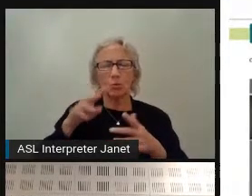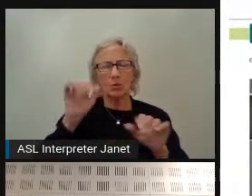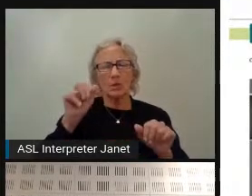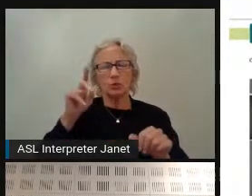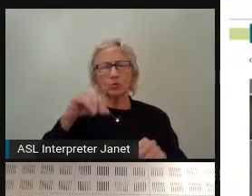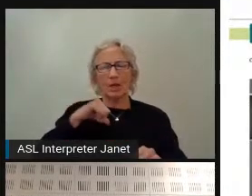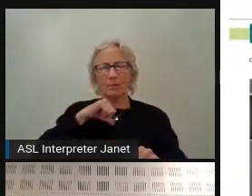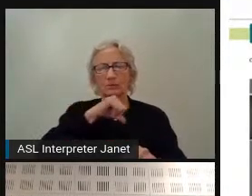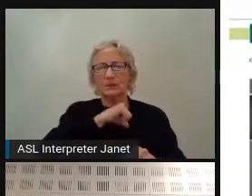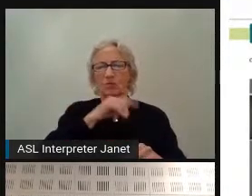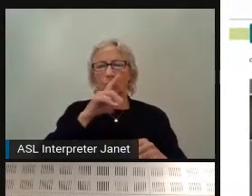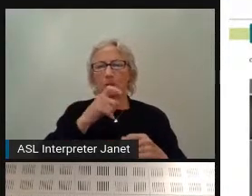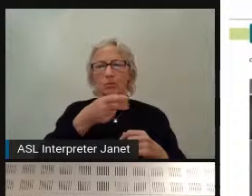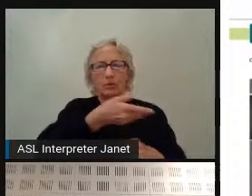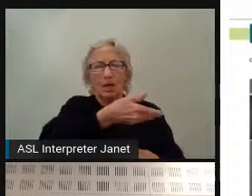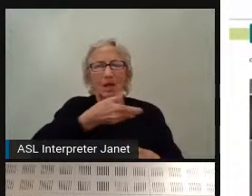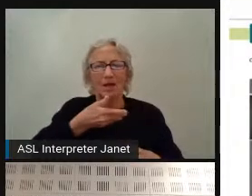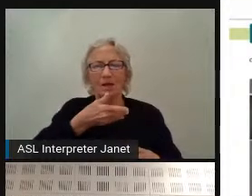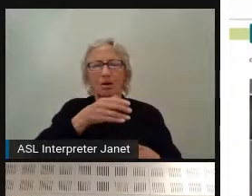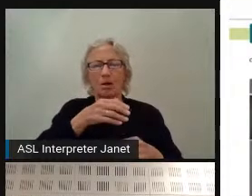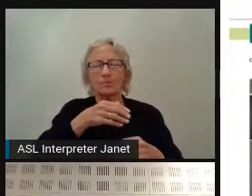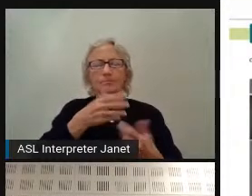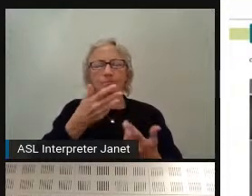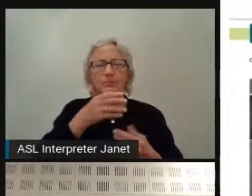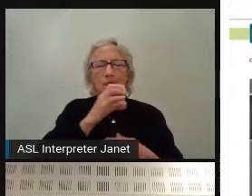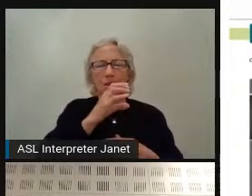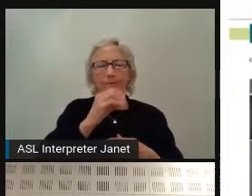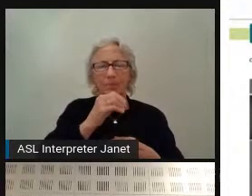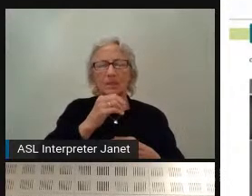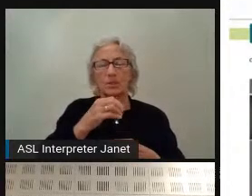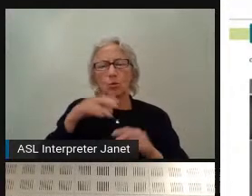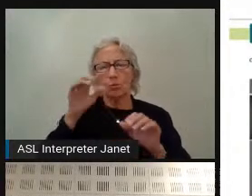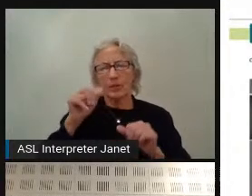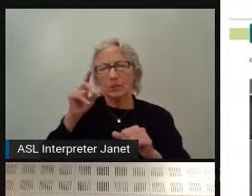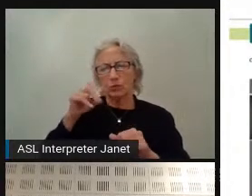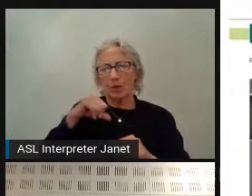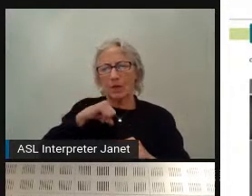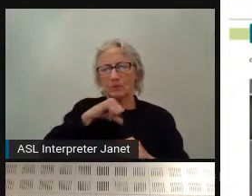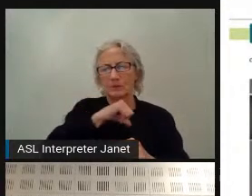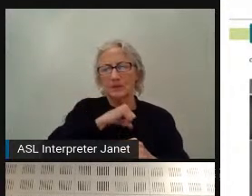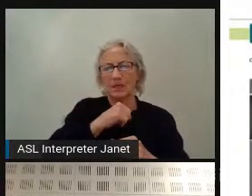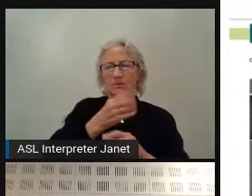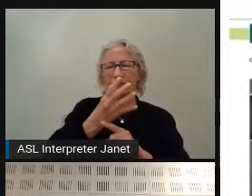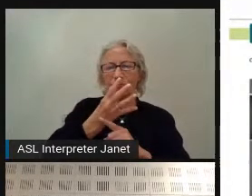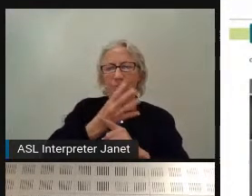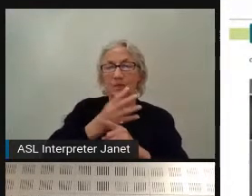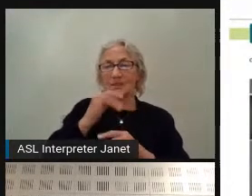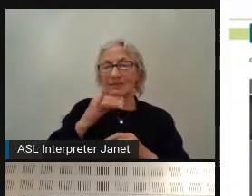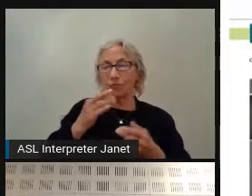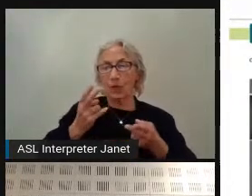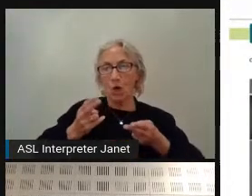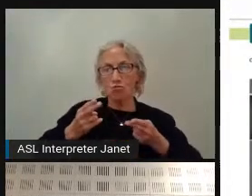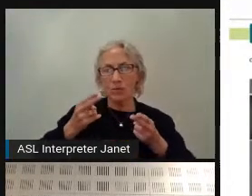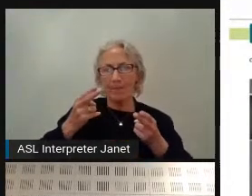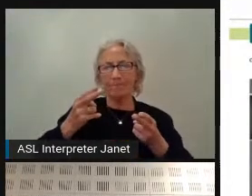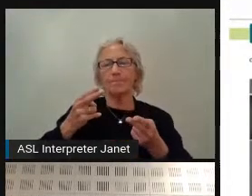WordPress very well so we thought we would make a temporary website on our own that we do not need this web company to do